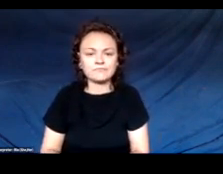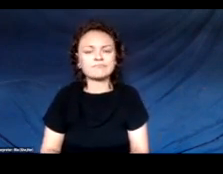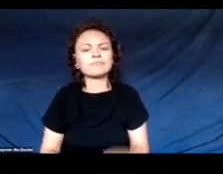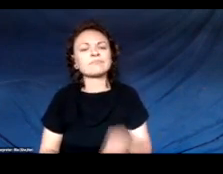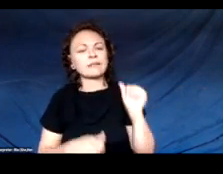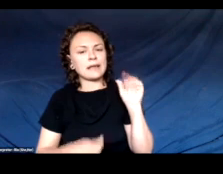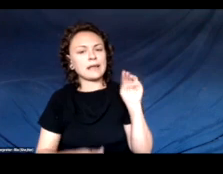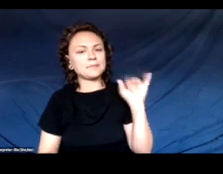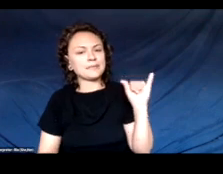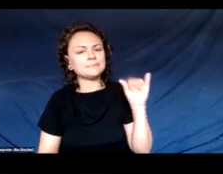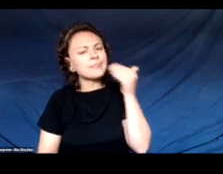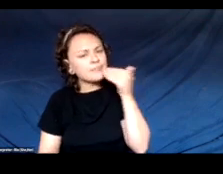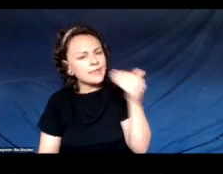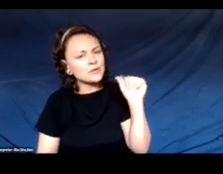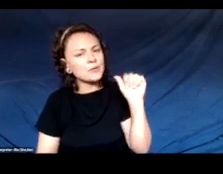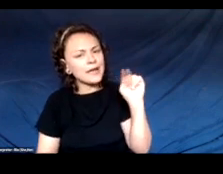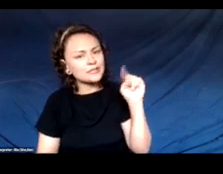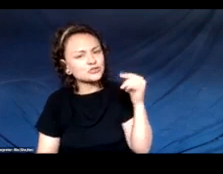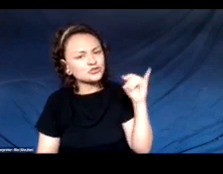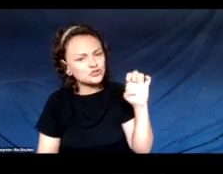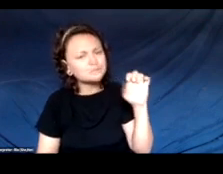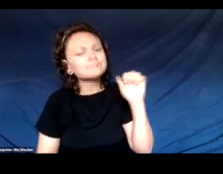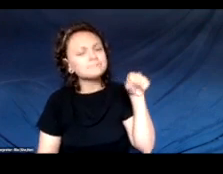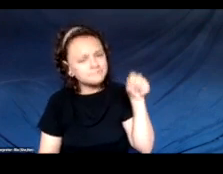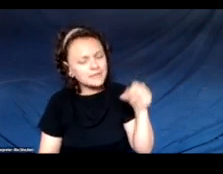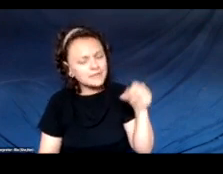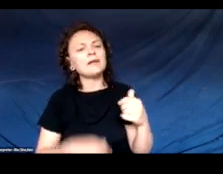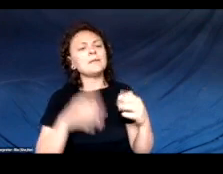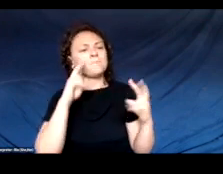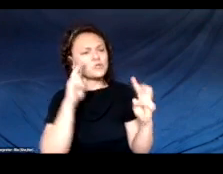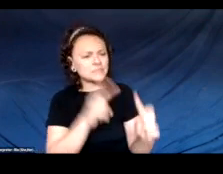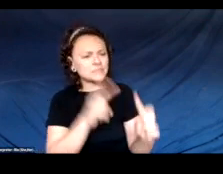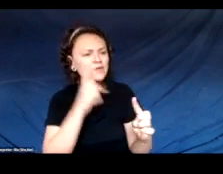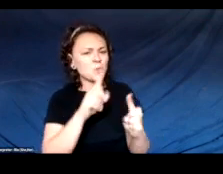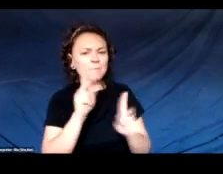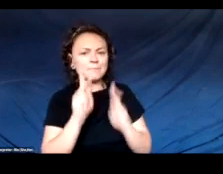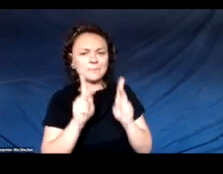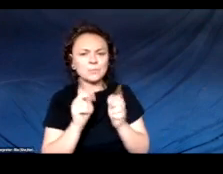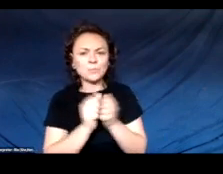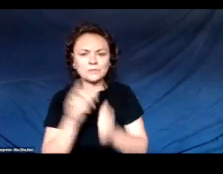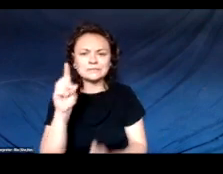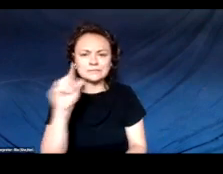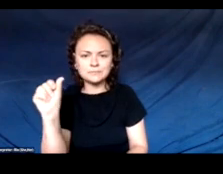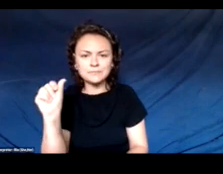towards people with disabilities, being parents in our society is not always very positive.